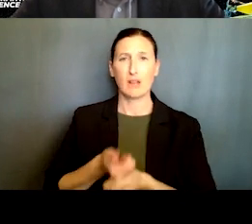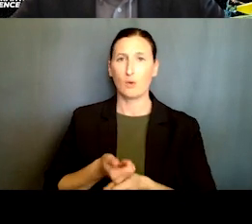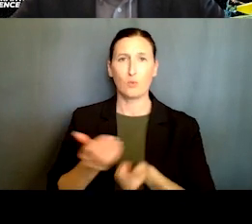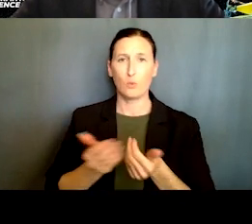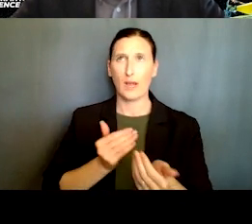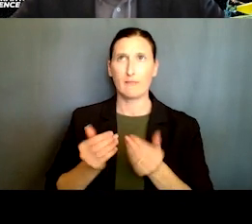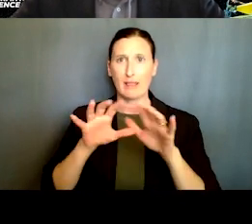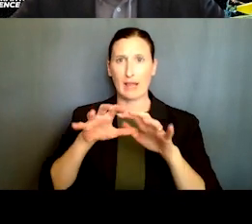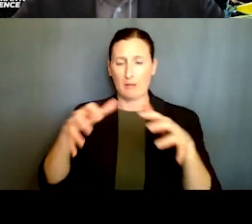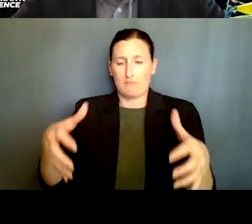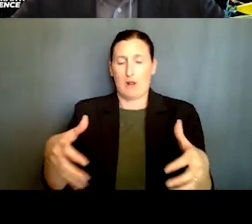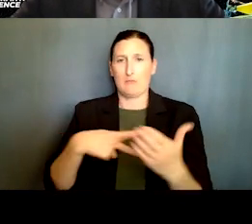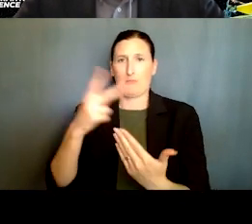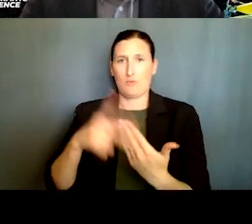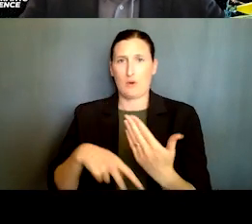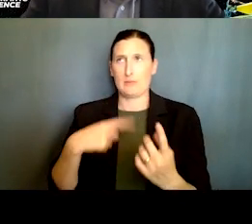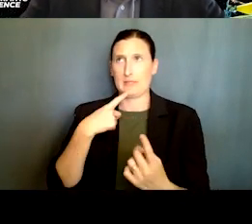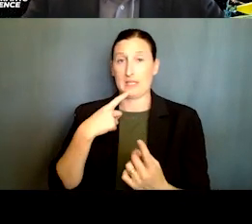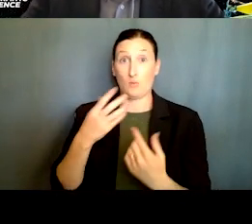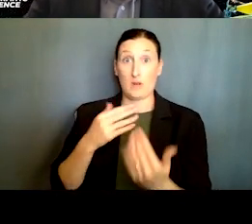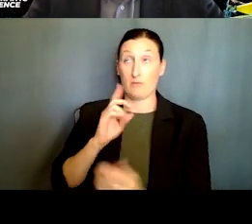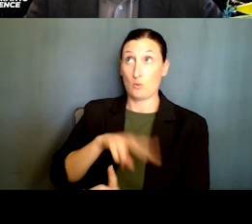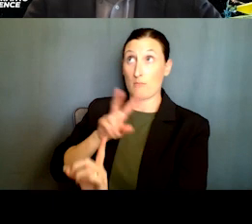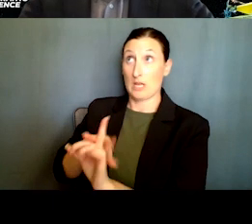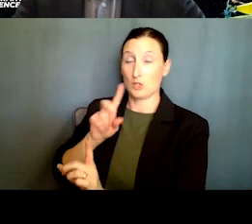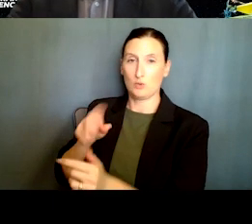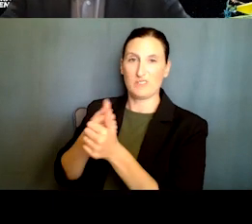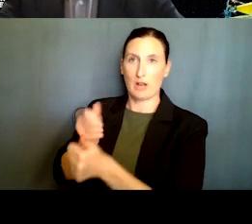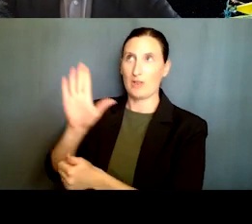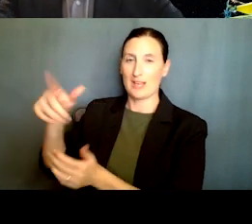the Umbrella Program is that you're applying to.